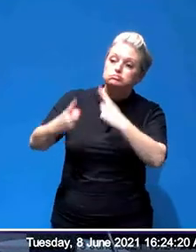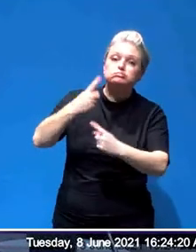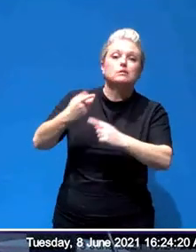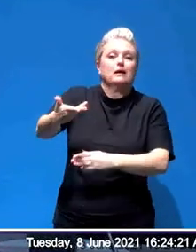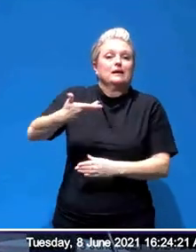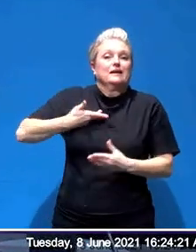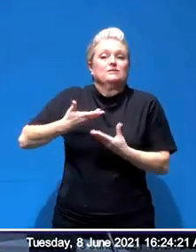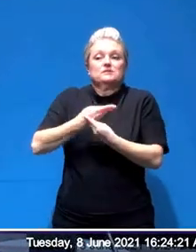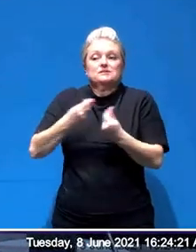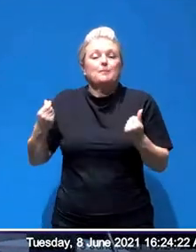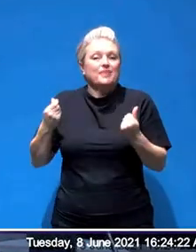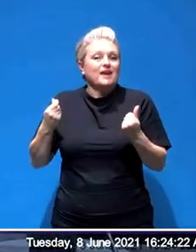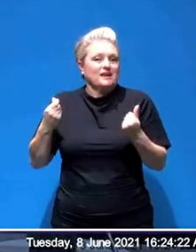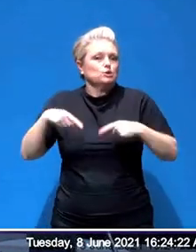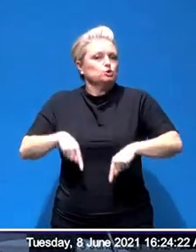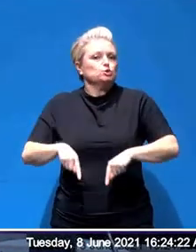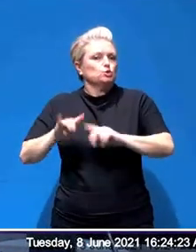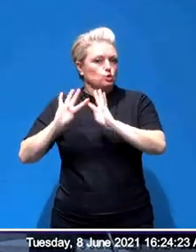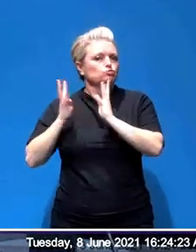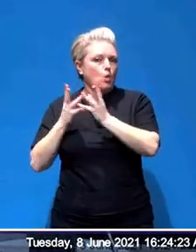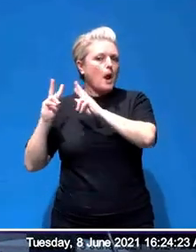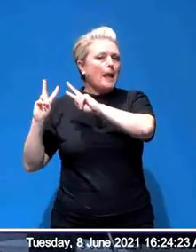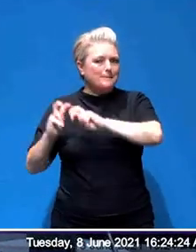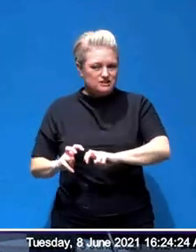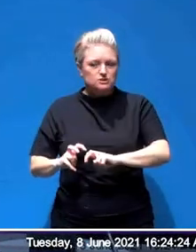The Royal Commissioners take these provisions very seriously.